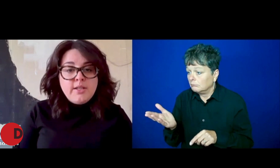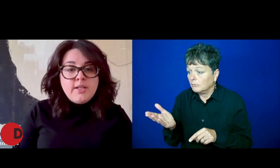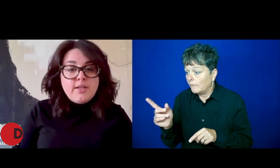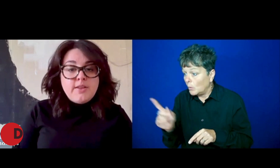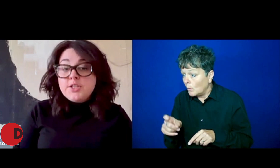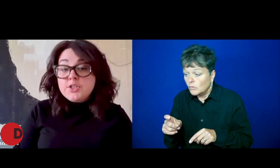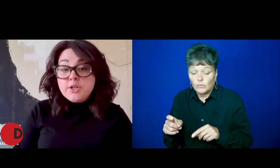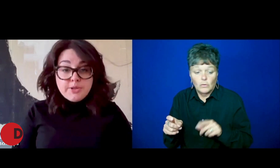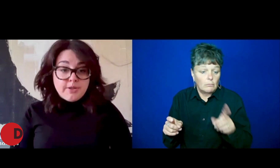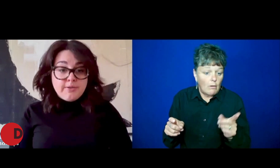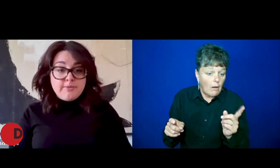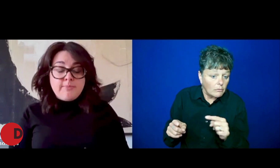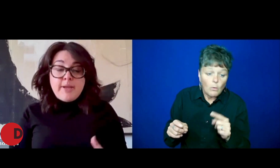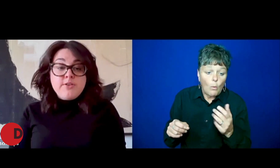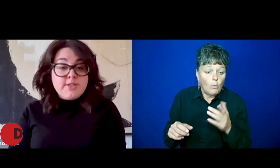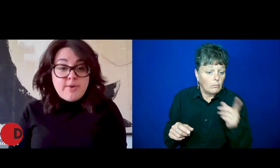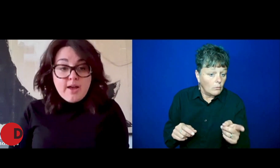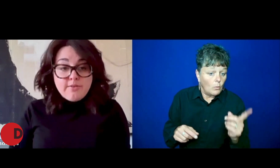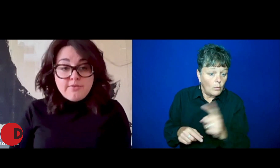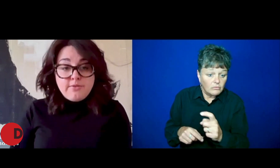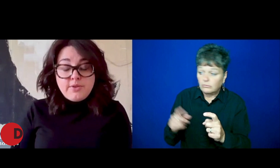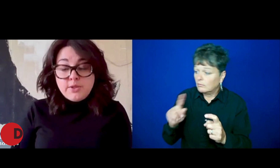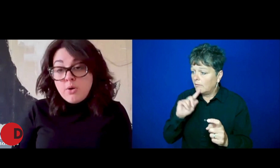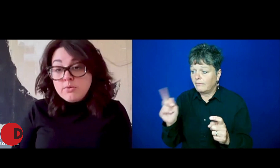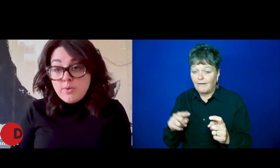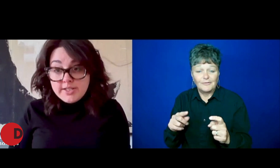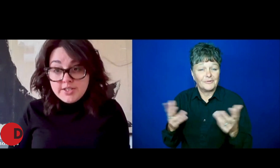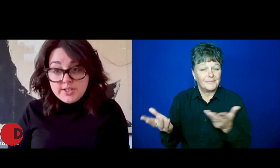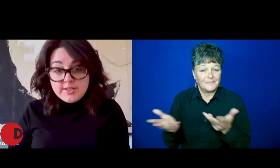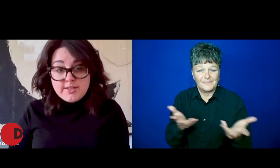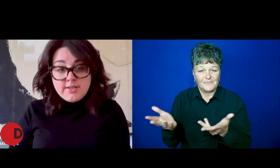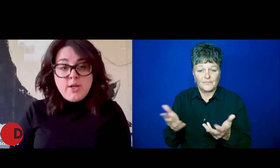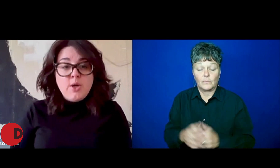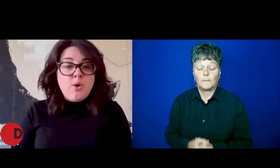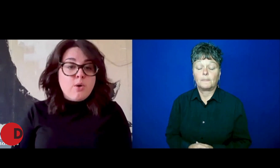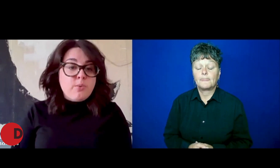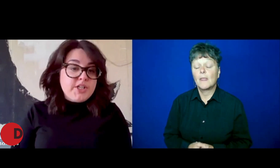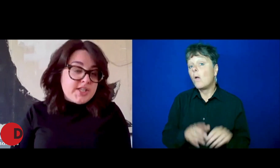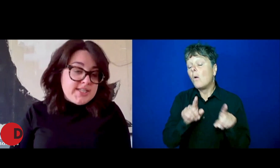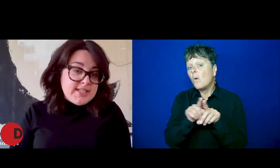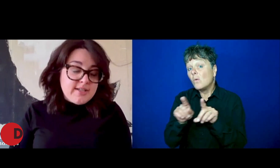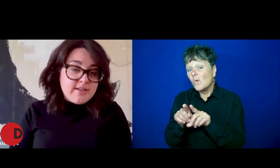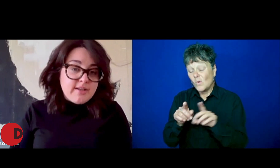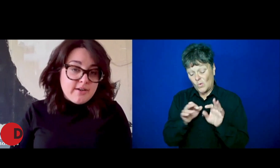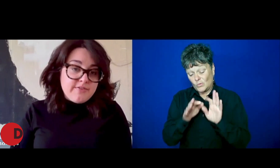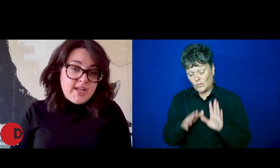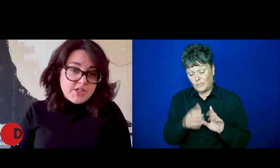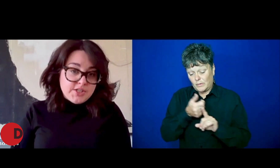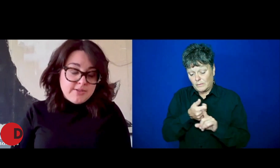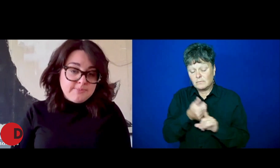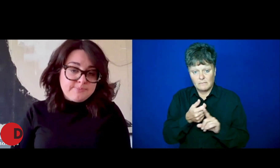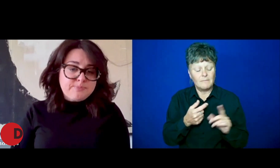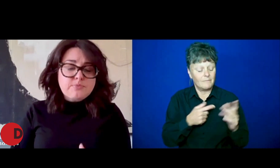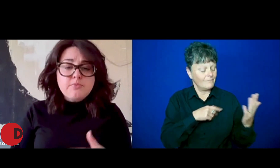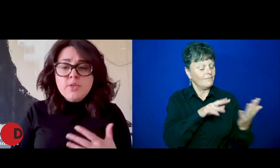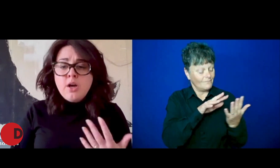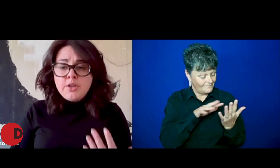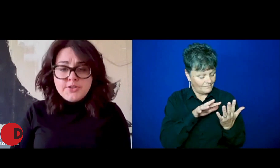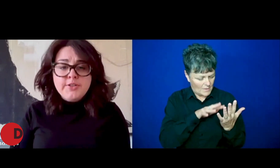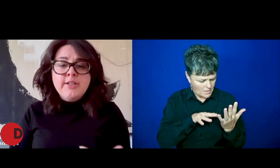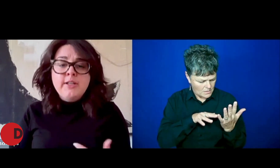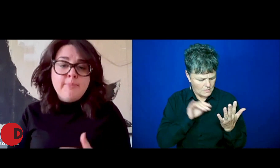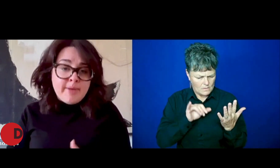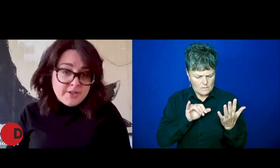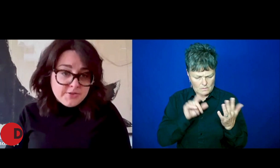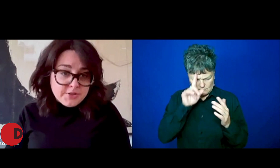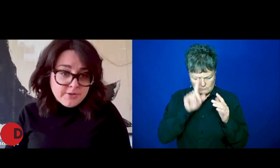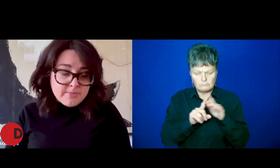prior to the donor’s appointment. Depending on the region/city